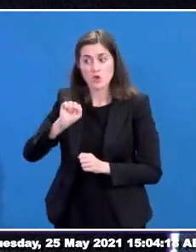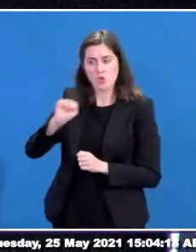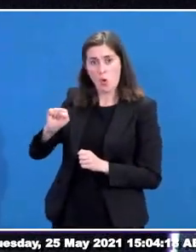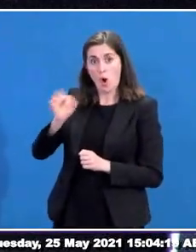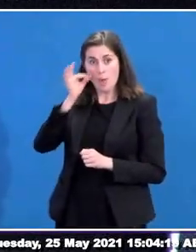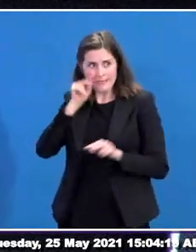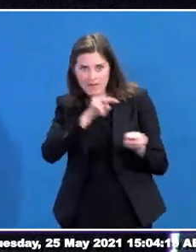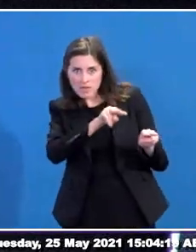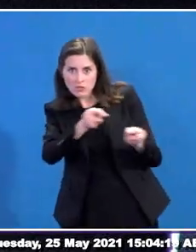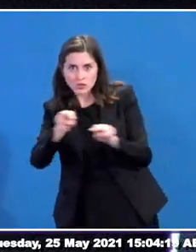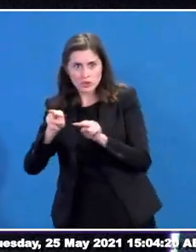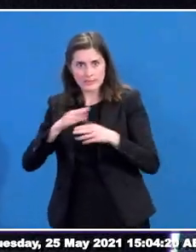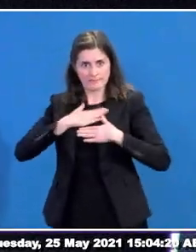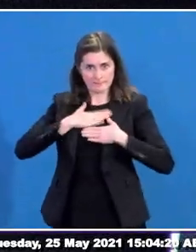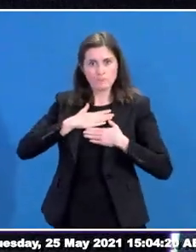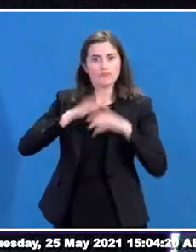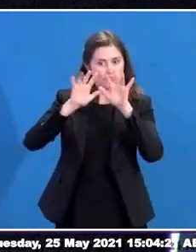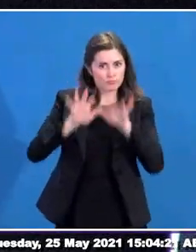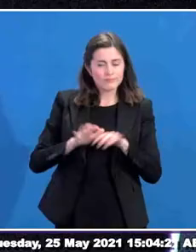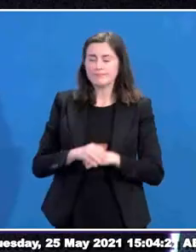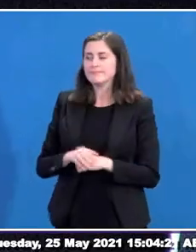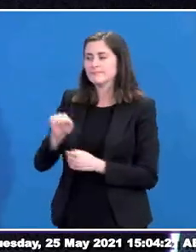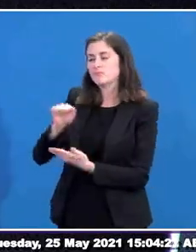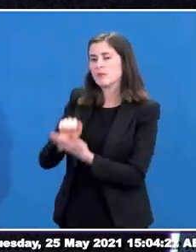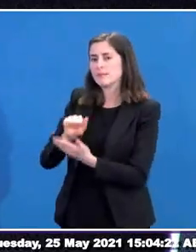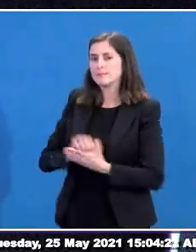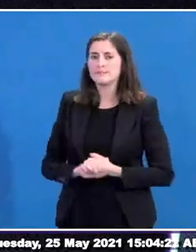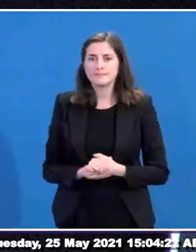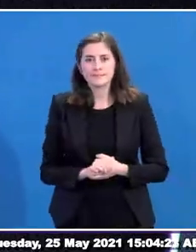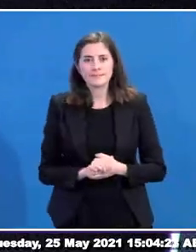That's my observations. The first thing you identify there is culture, and you